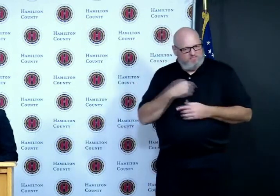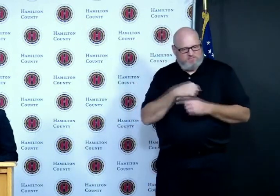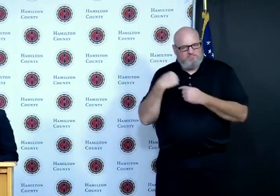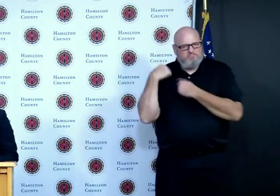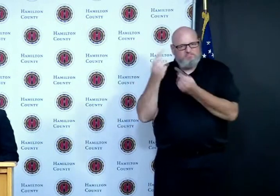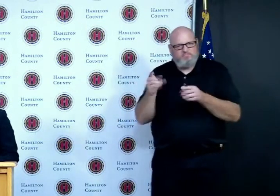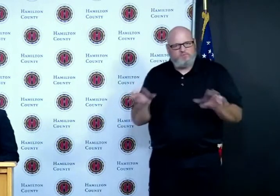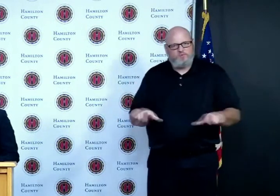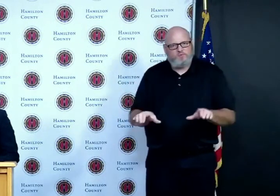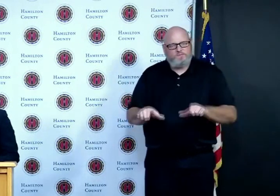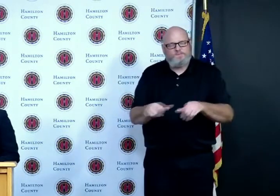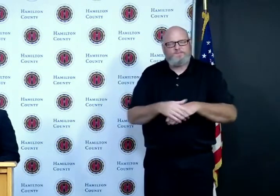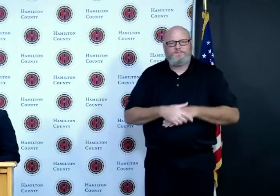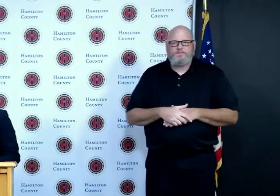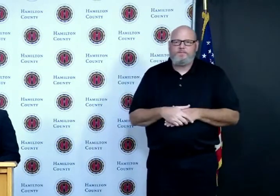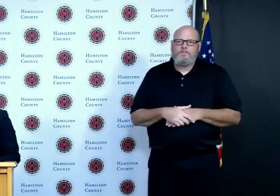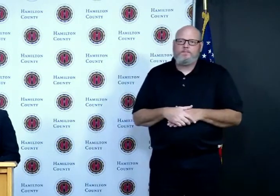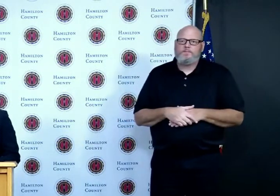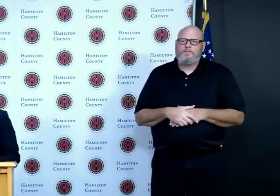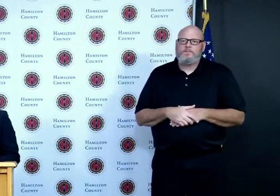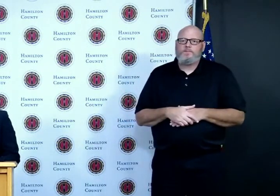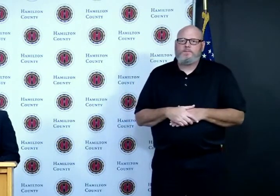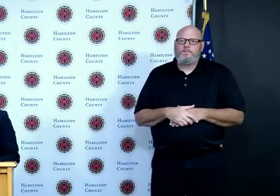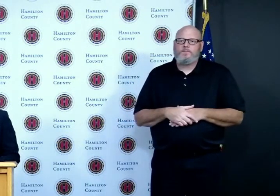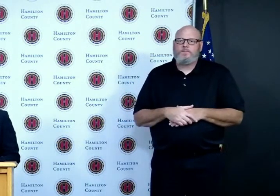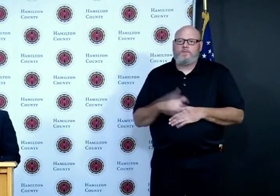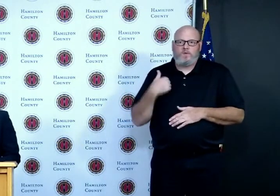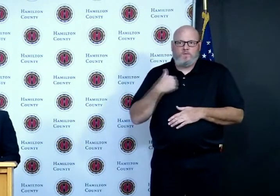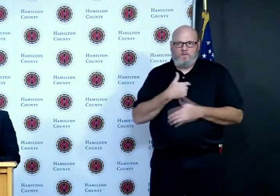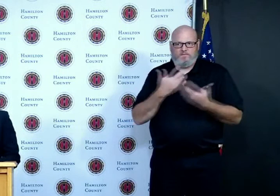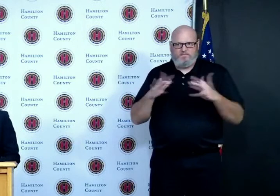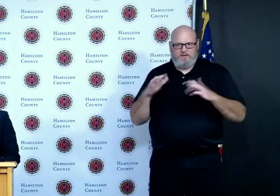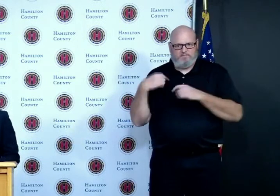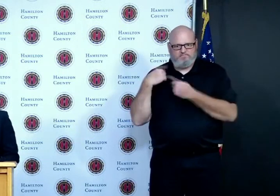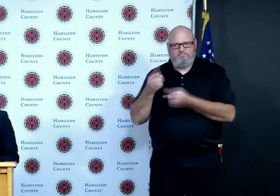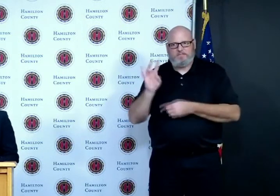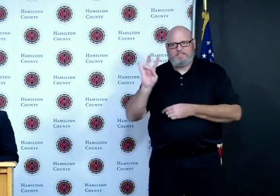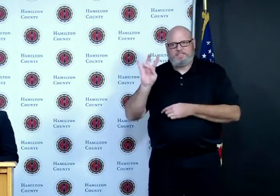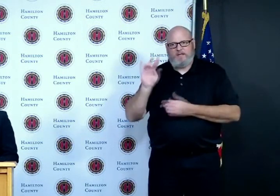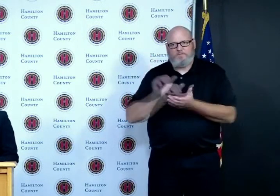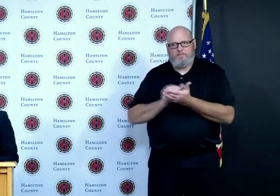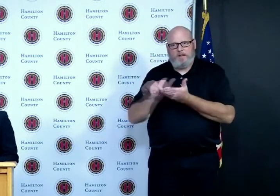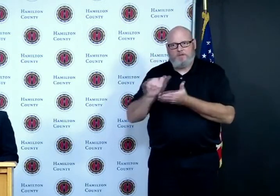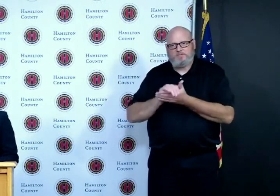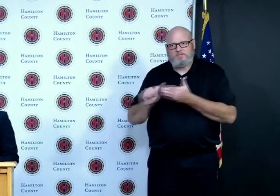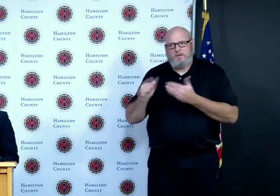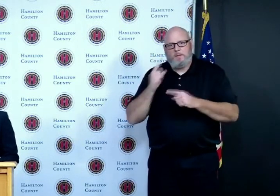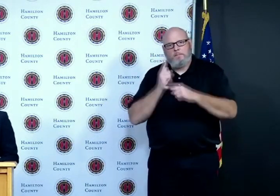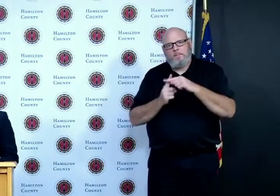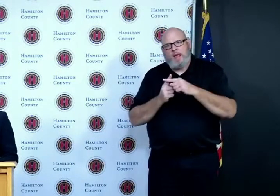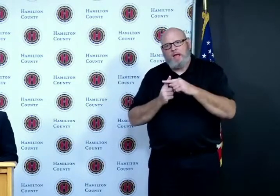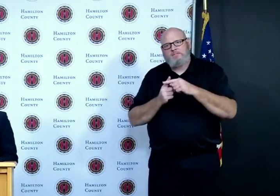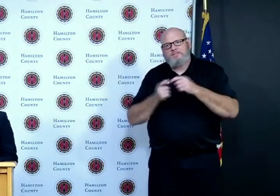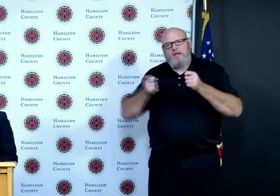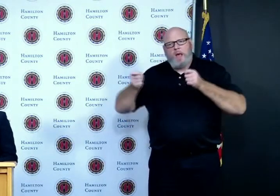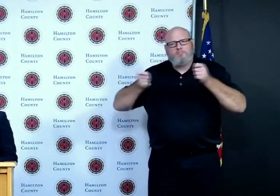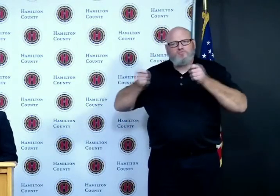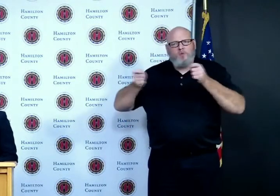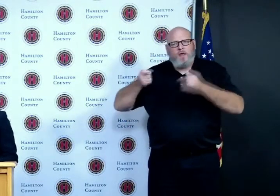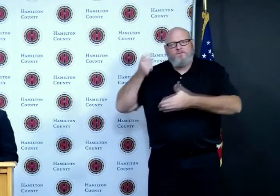and including administrative costs that we had with our partner HCDC about 6.9